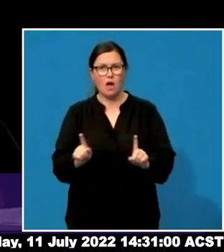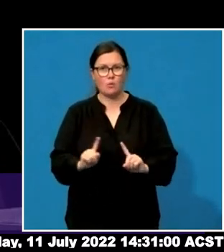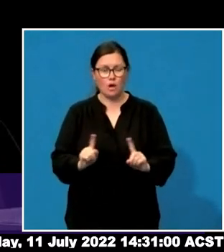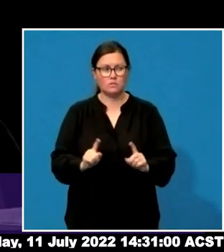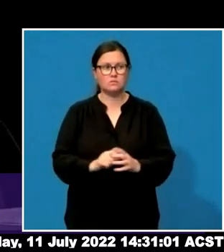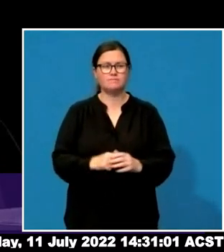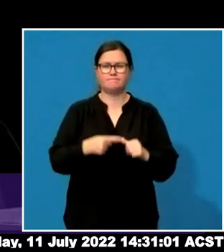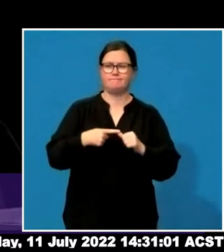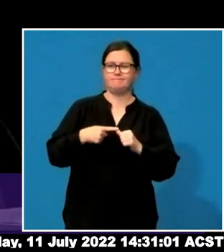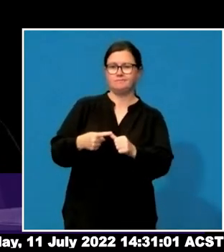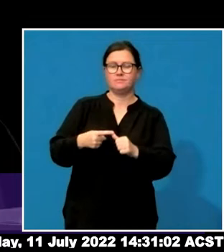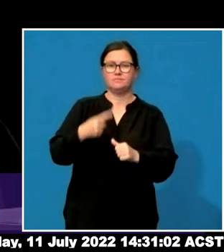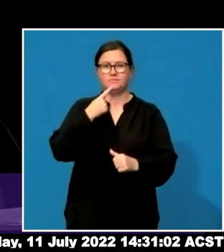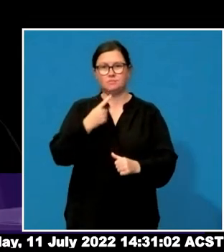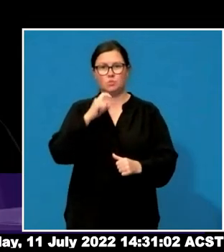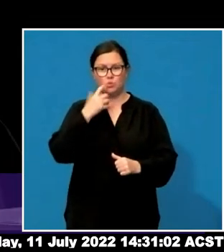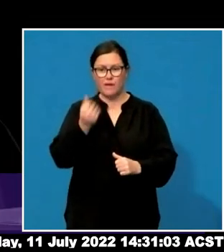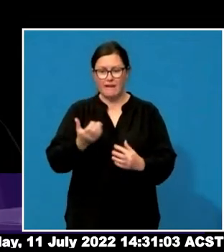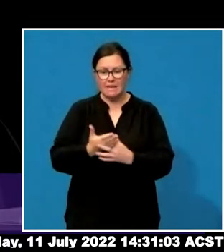to physiotherapy, access to speech.